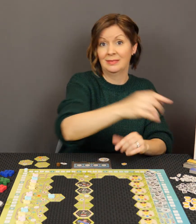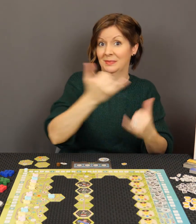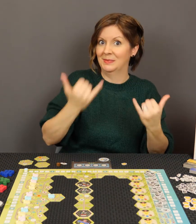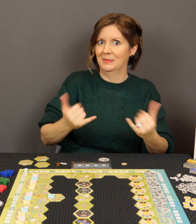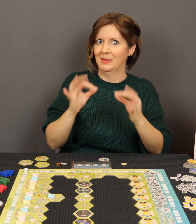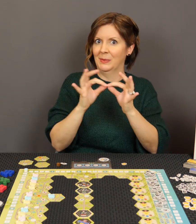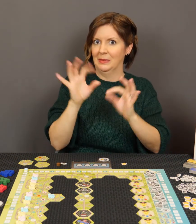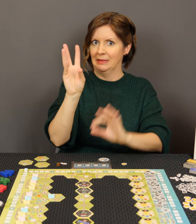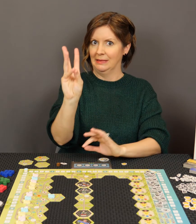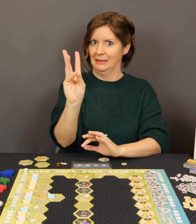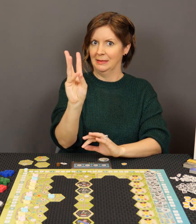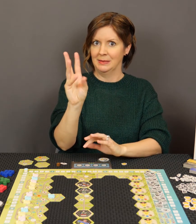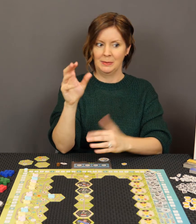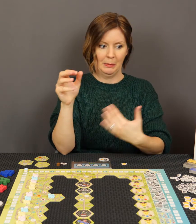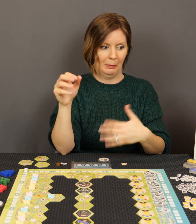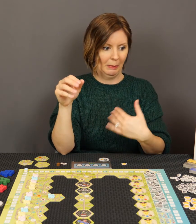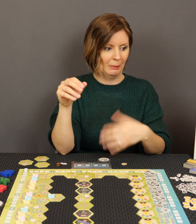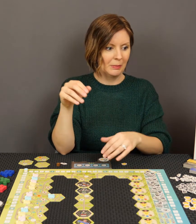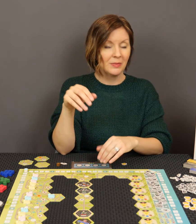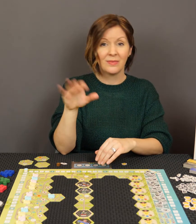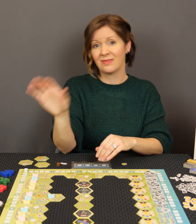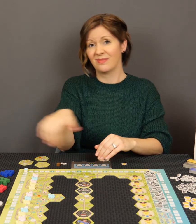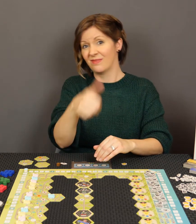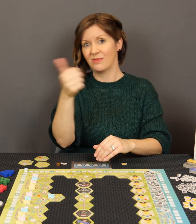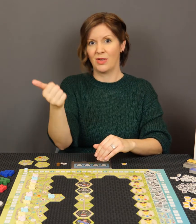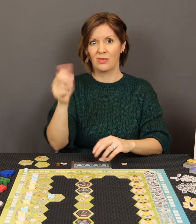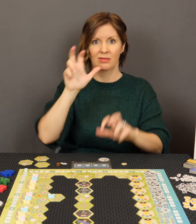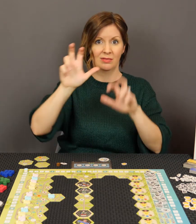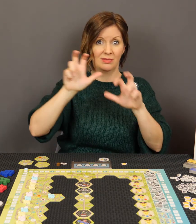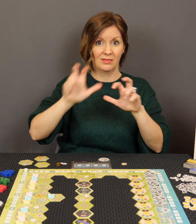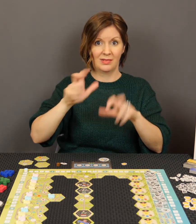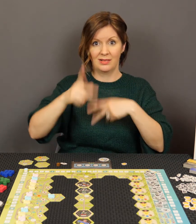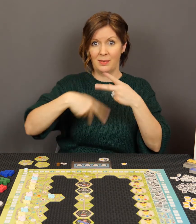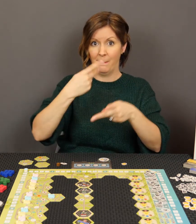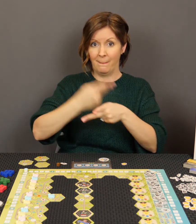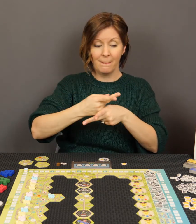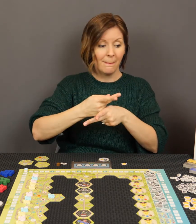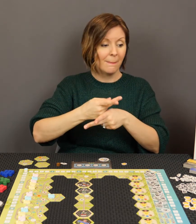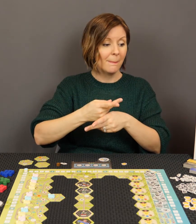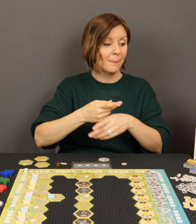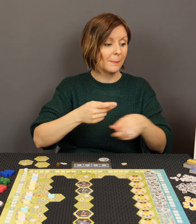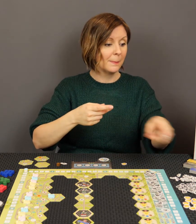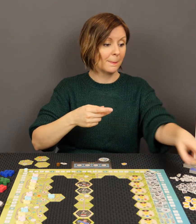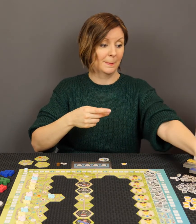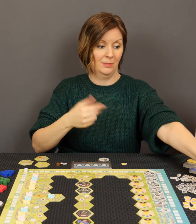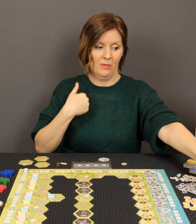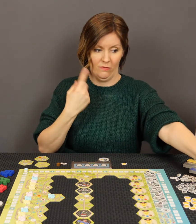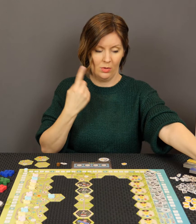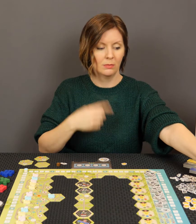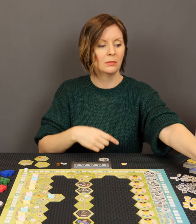There’s also gold that’s worth 6 now, there’s other stock tiles (1 more type),